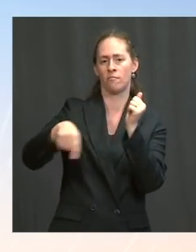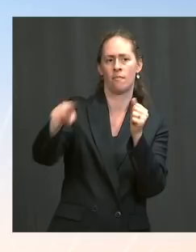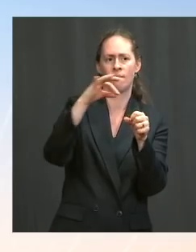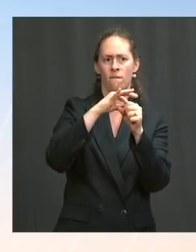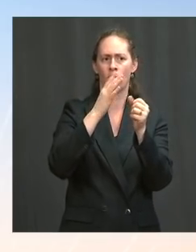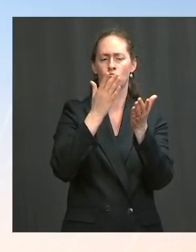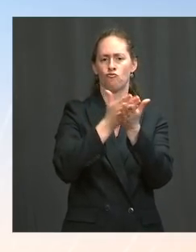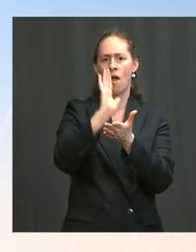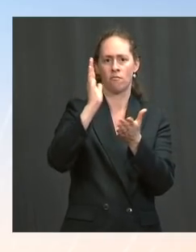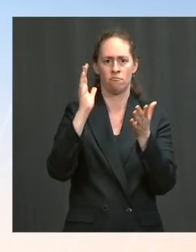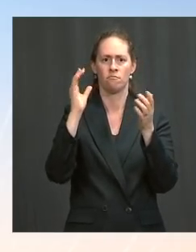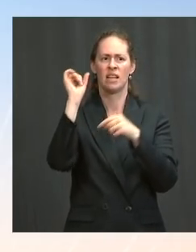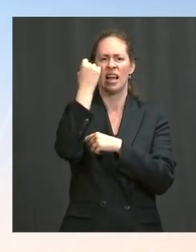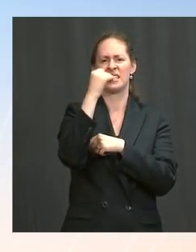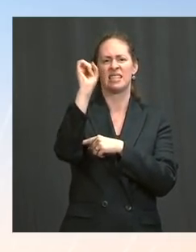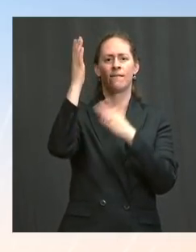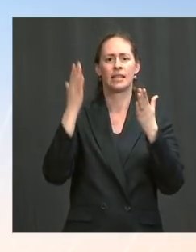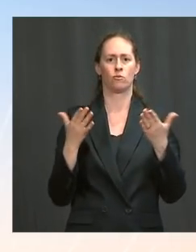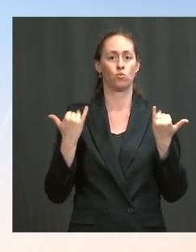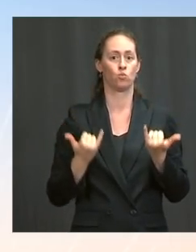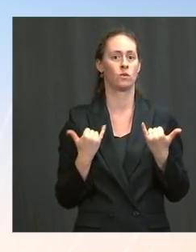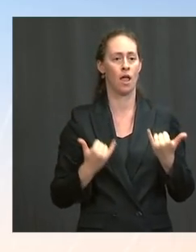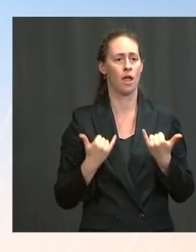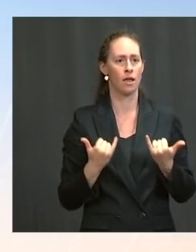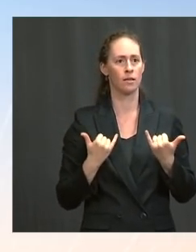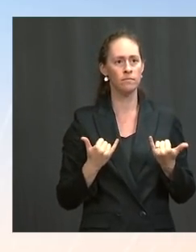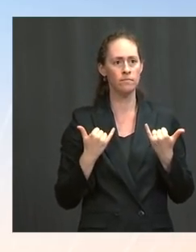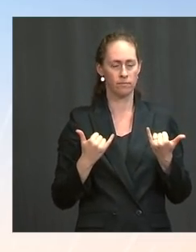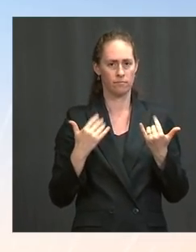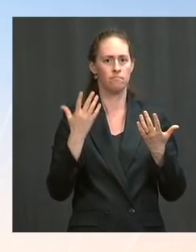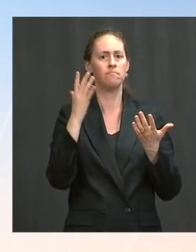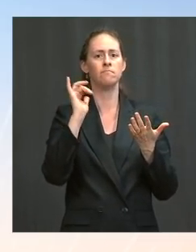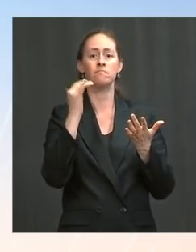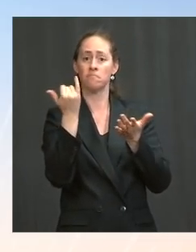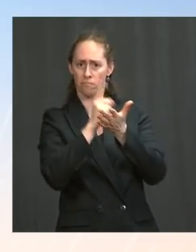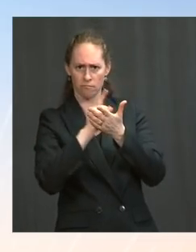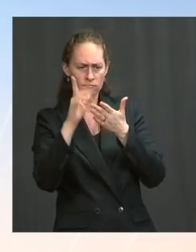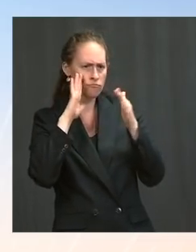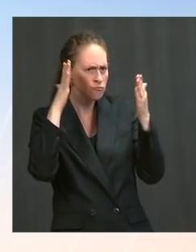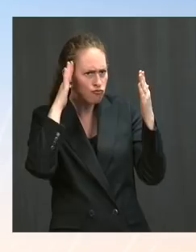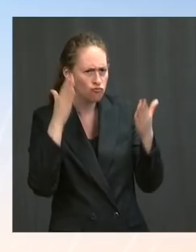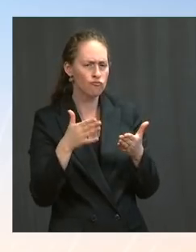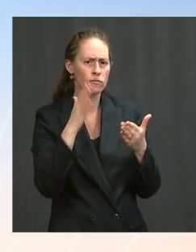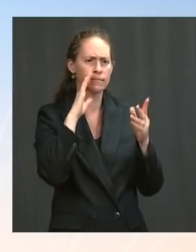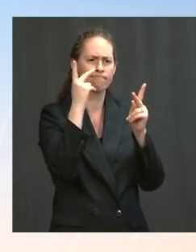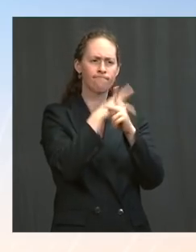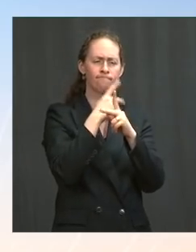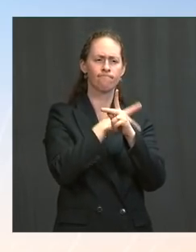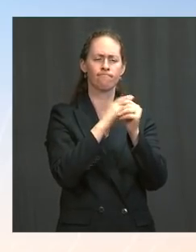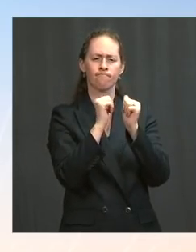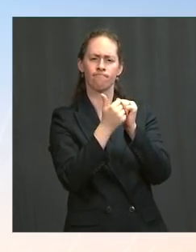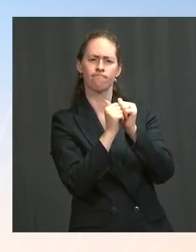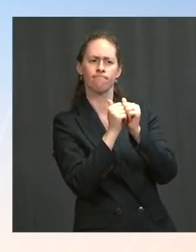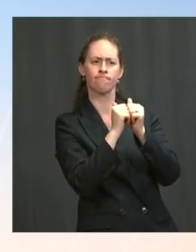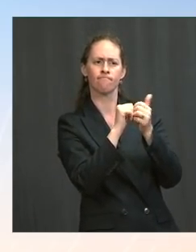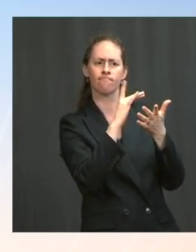So let me just note that first, which I think you're aware of. And we're working to determine when we can schedule remarks. It could -- it could move in --